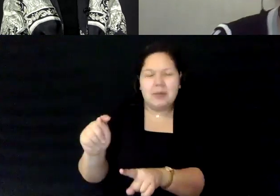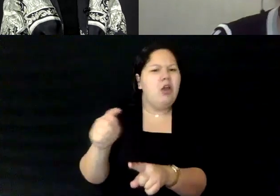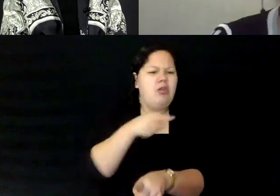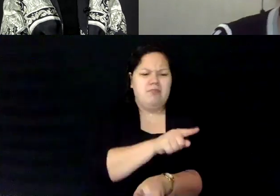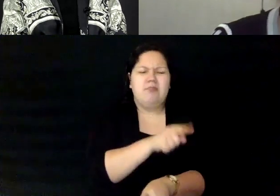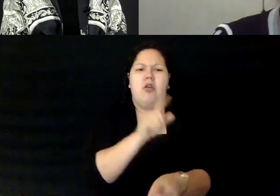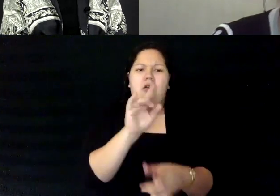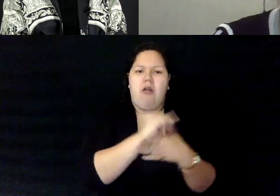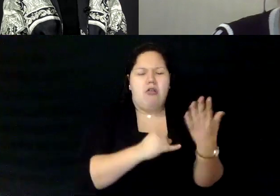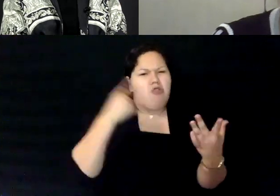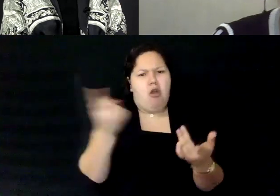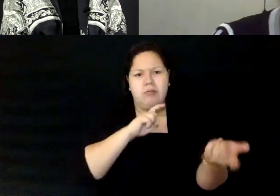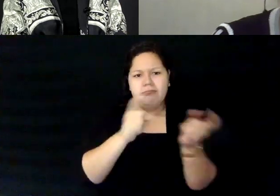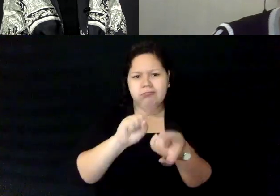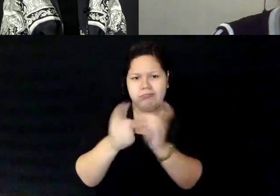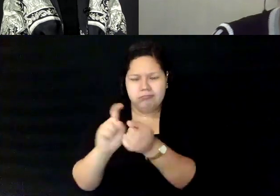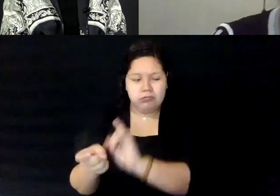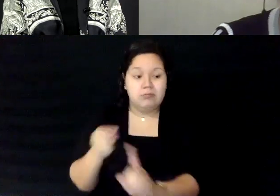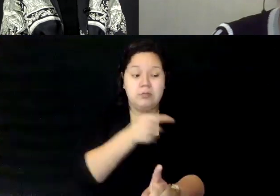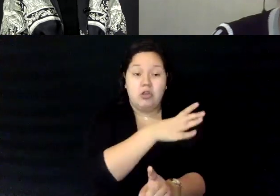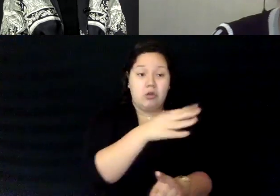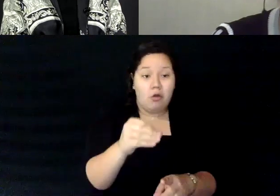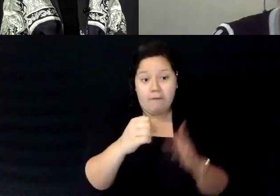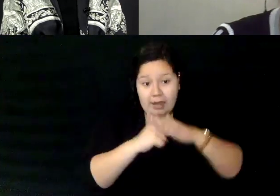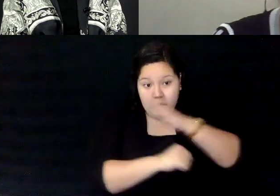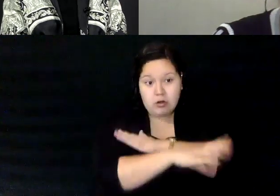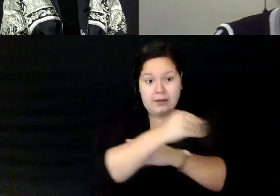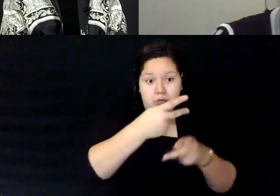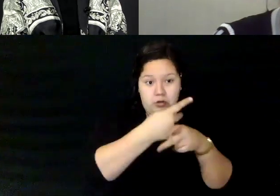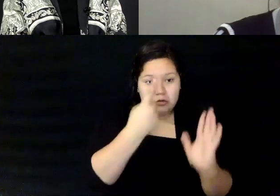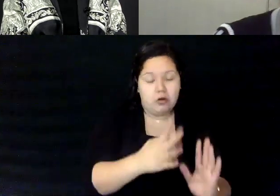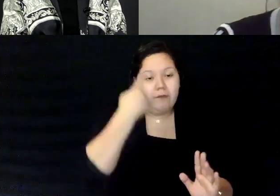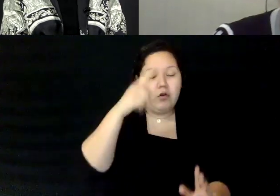Nancy is a co-founder and co-producer of CURRENT Symposium, an intersectional